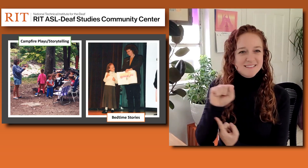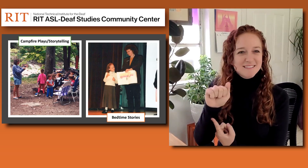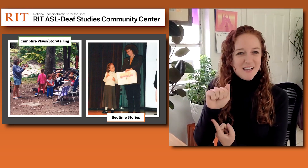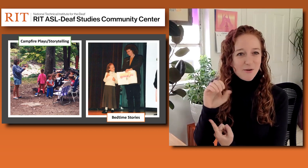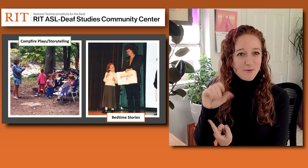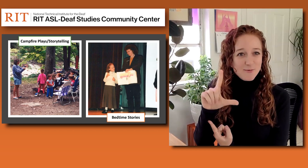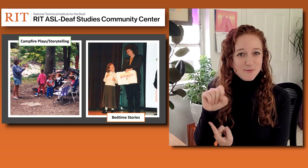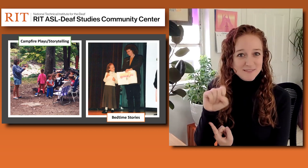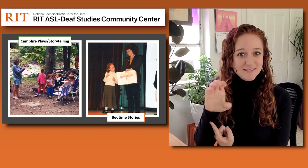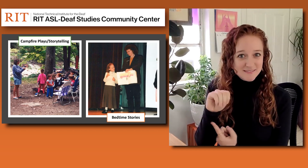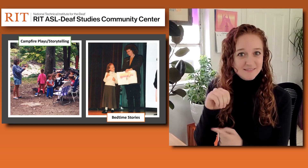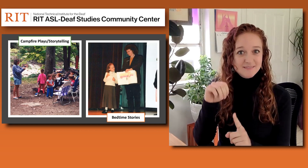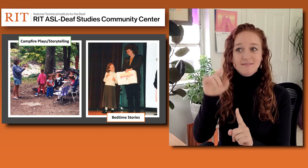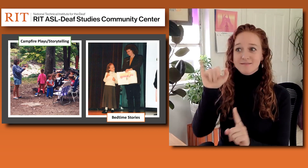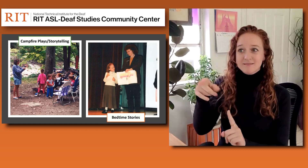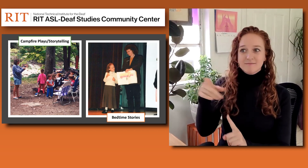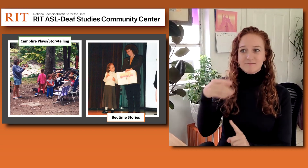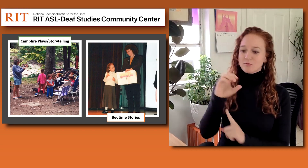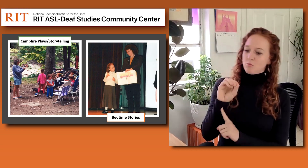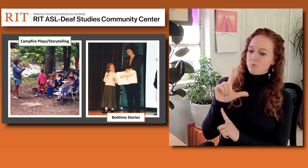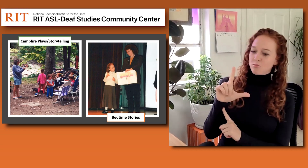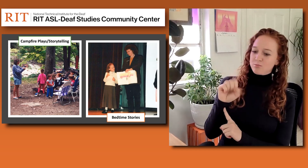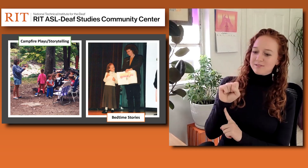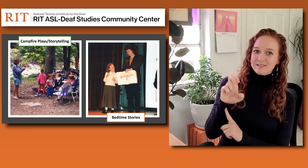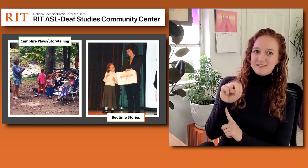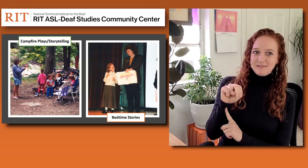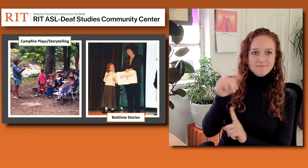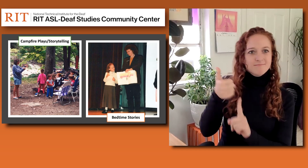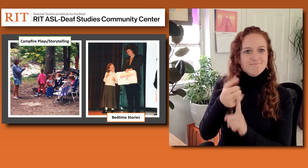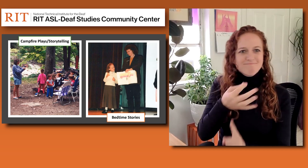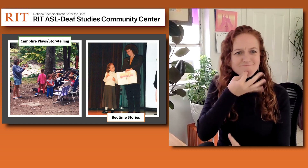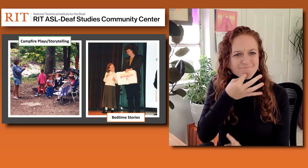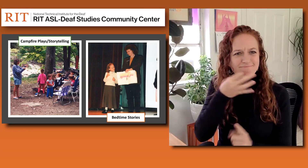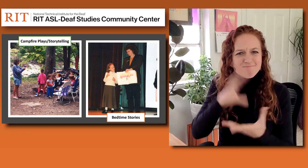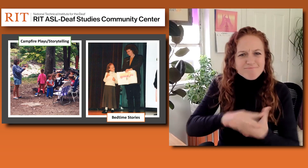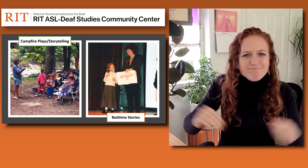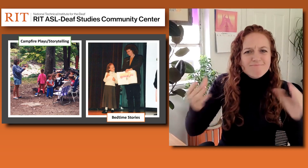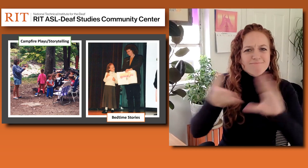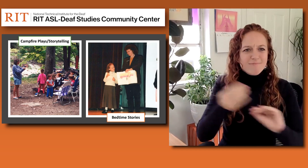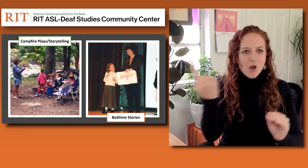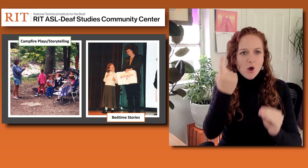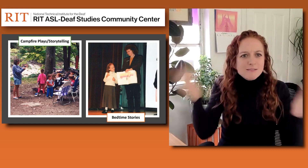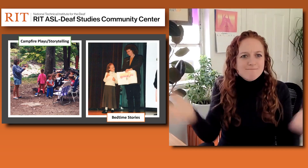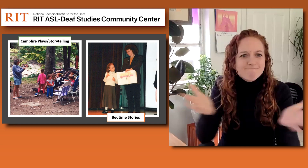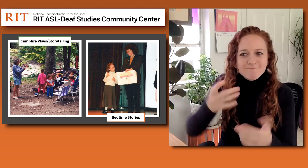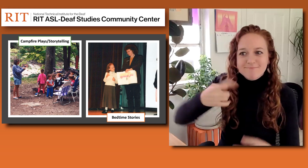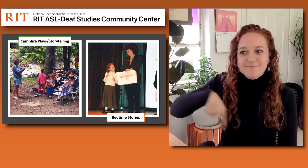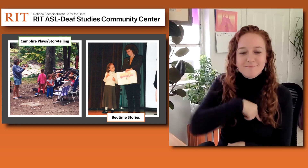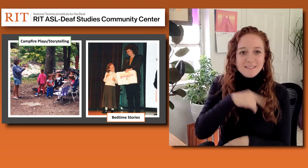This is Alyssa, and she... she herself was an expert at storytelling